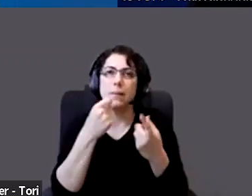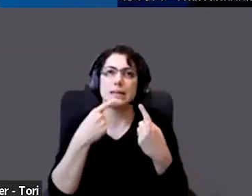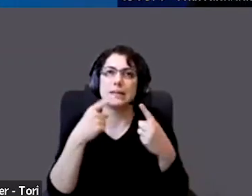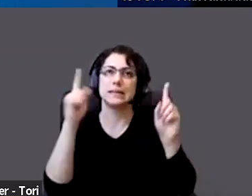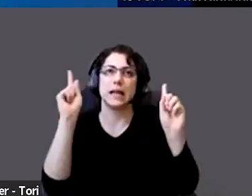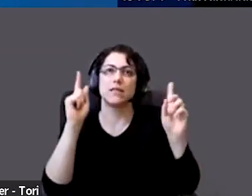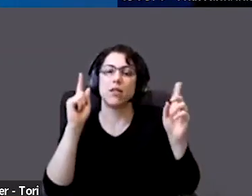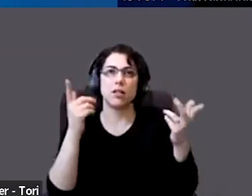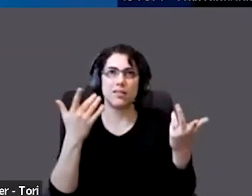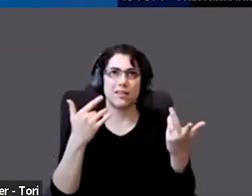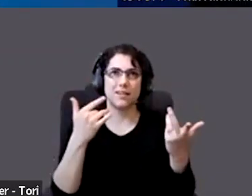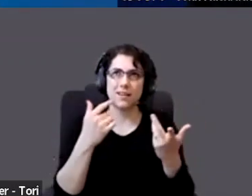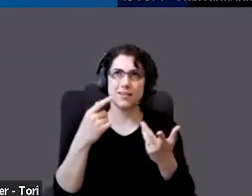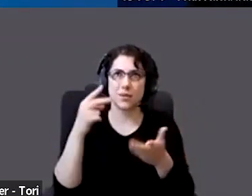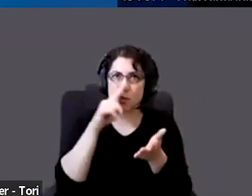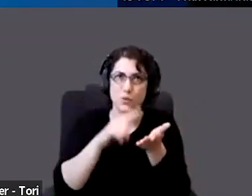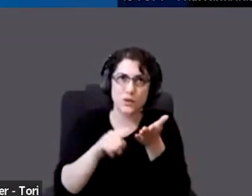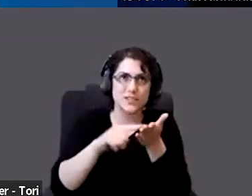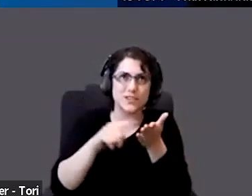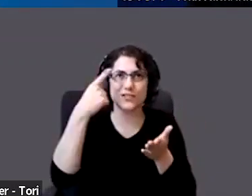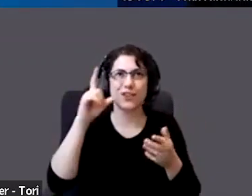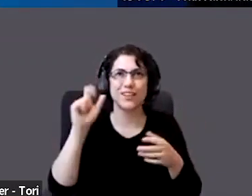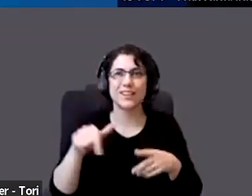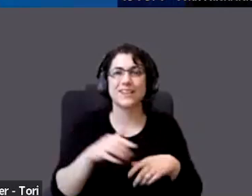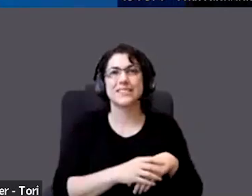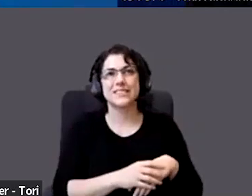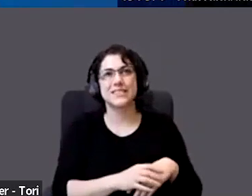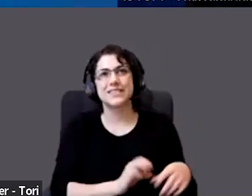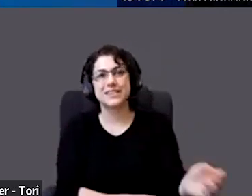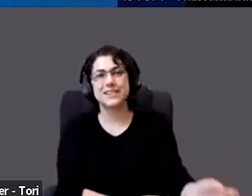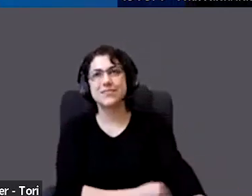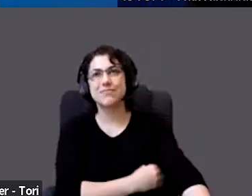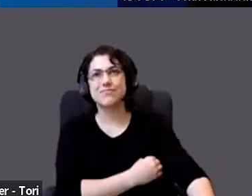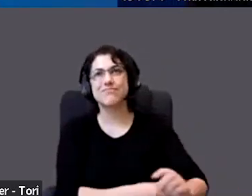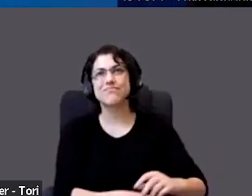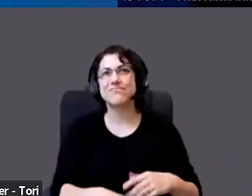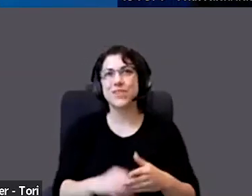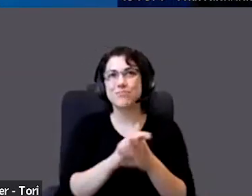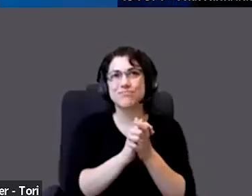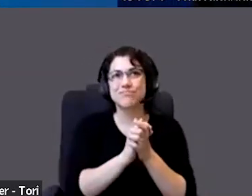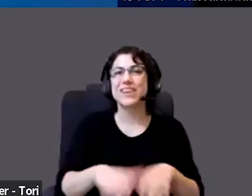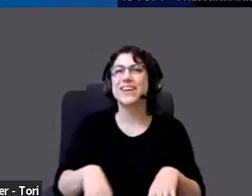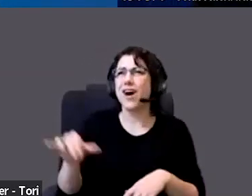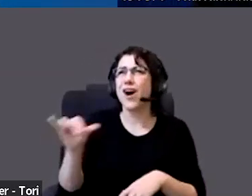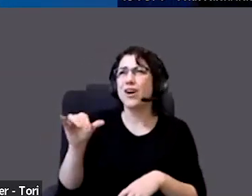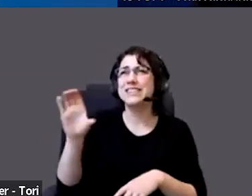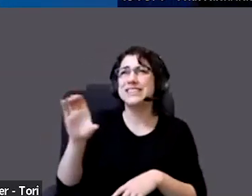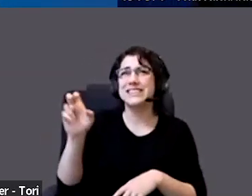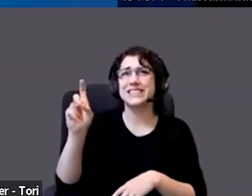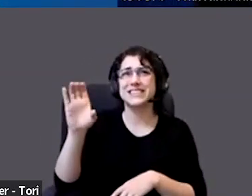We are also in communication with vendors as well as a part of our public/private partnership through CEC Foundation. Thanks.